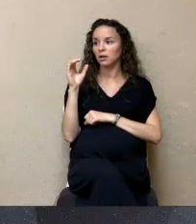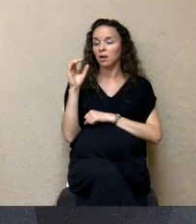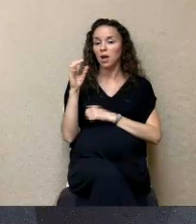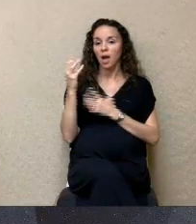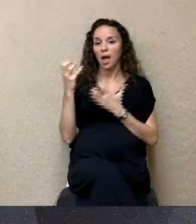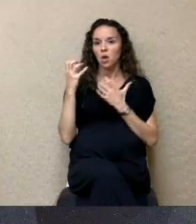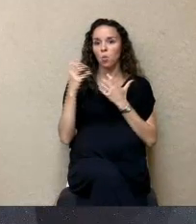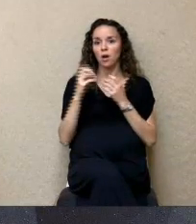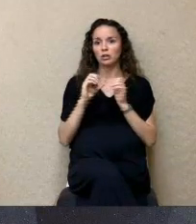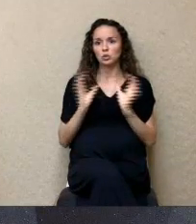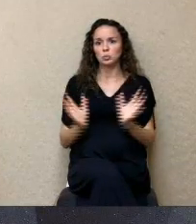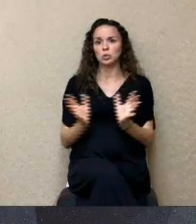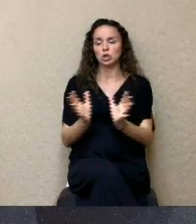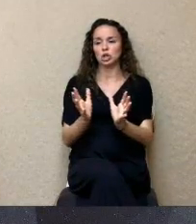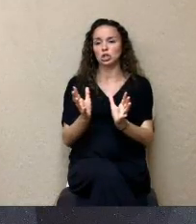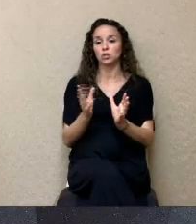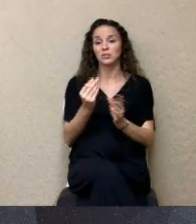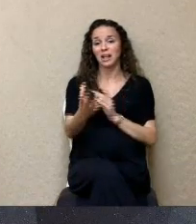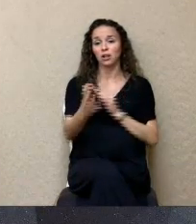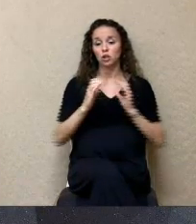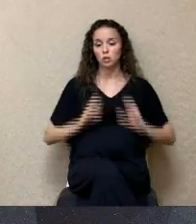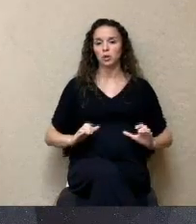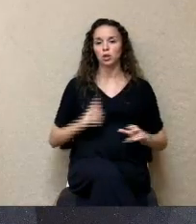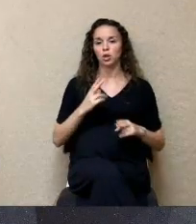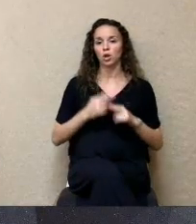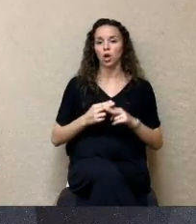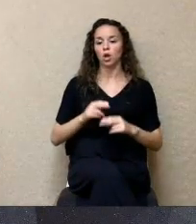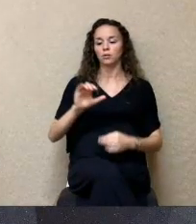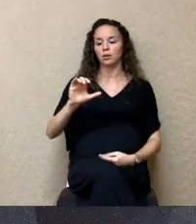know, would be Camp Chatter Matters.